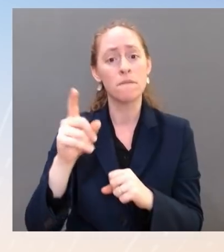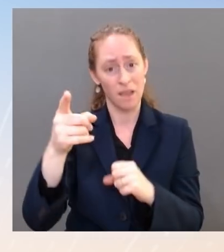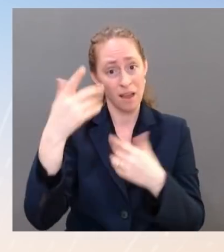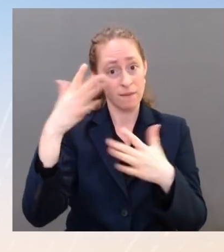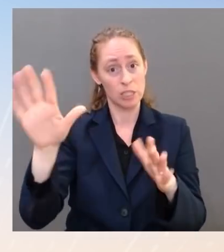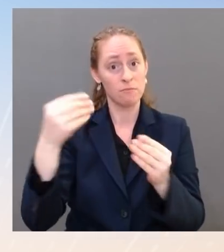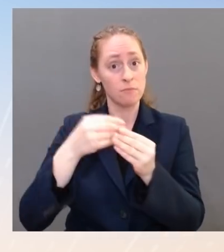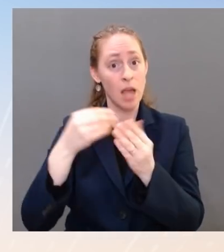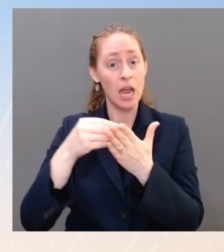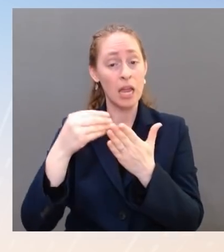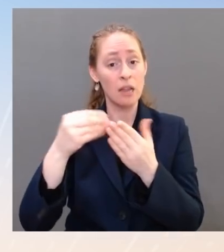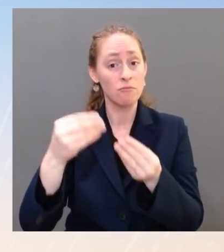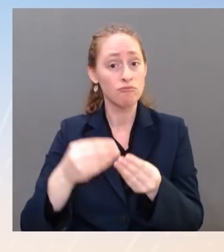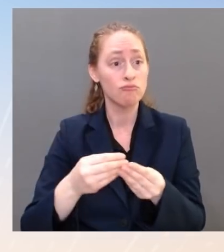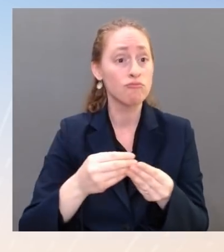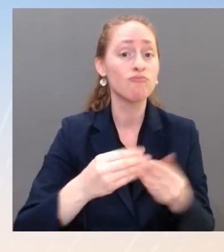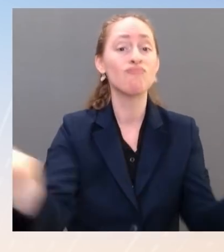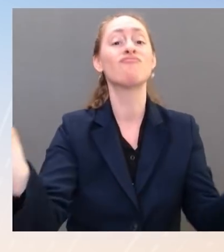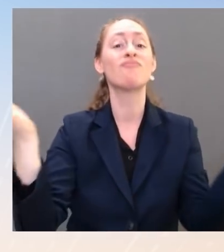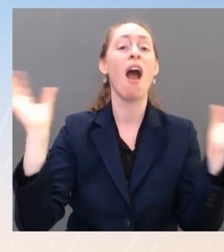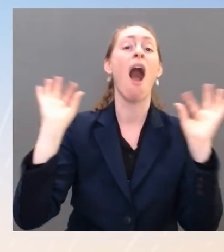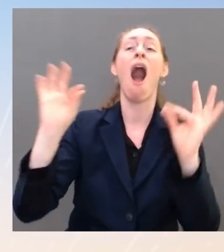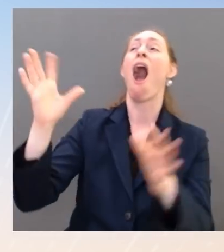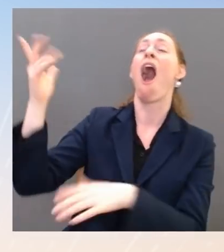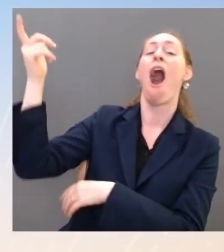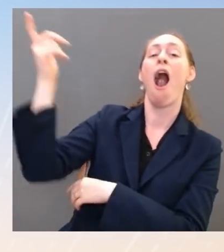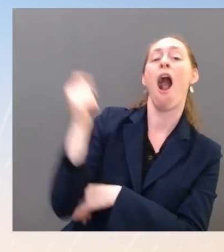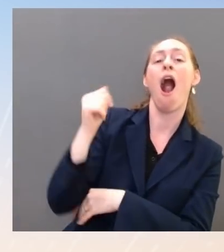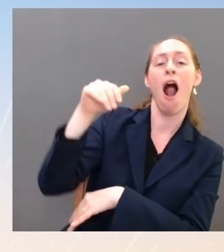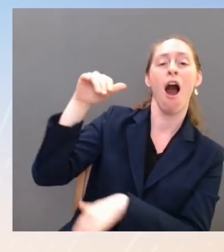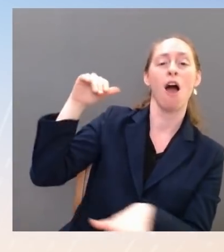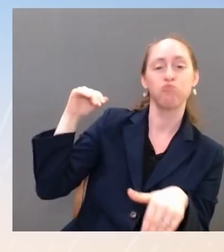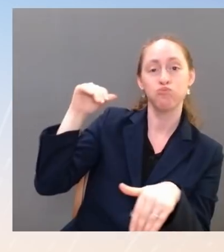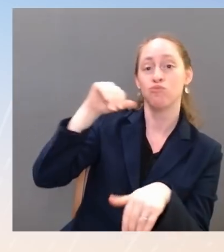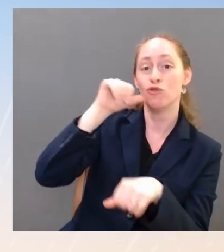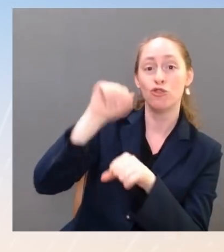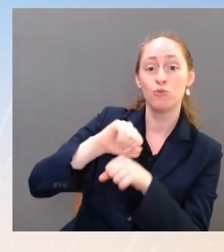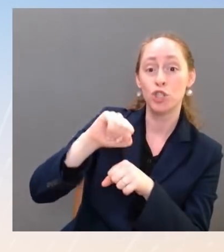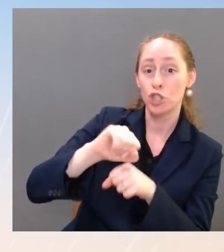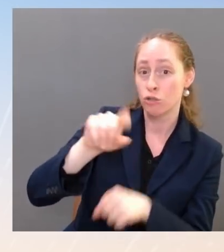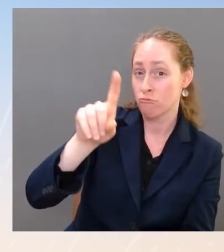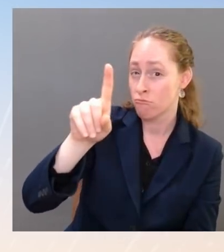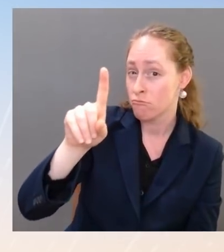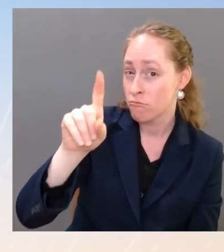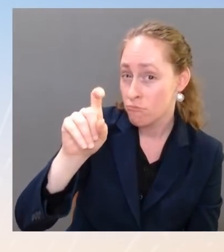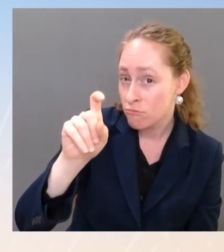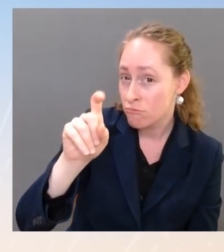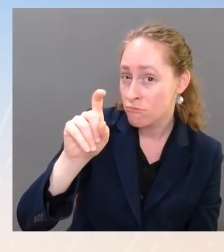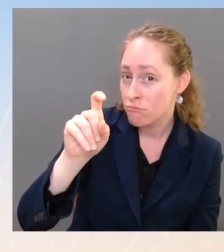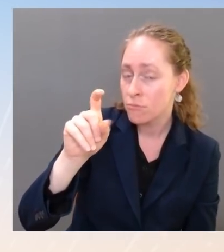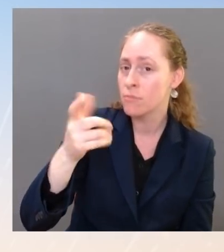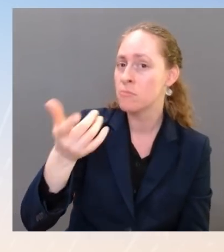hurdles having an impact on how you're implementing it? Secretary Buttigieg: Right. Yeah, both of these are very real challenges.